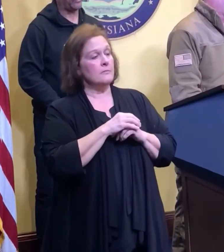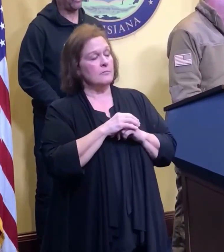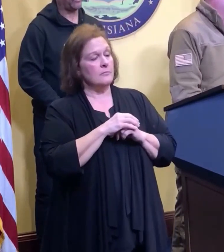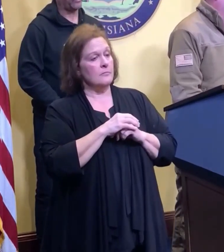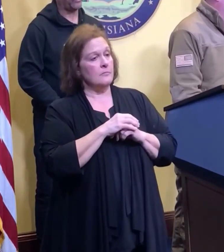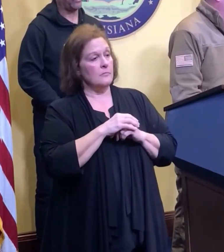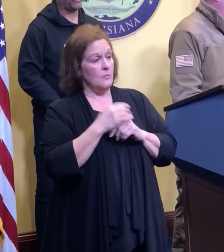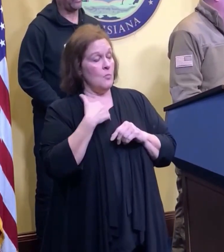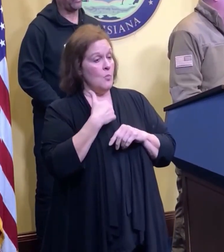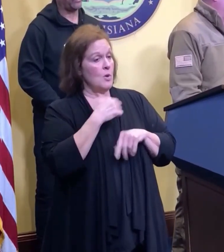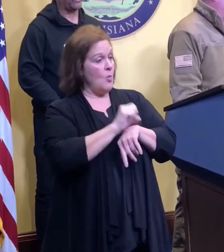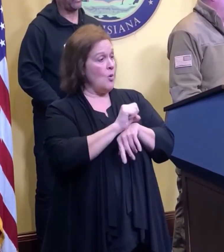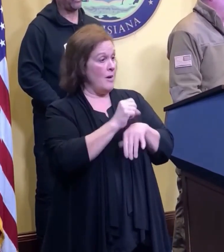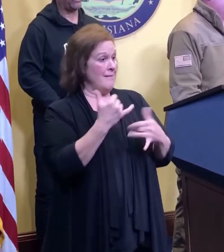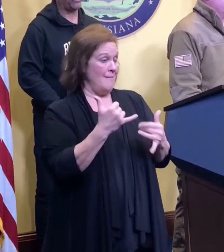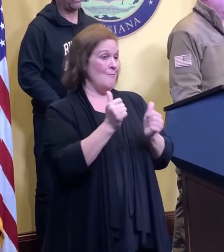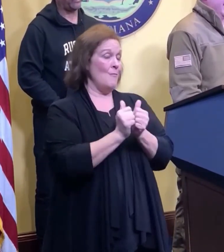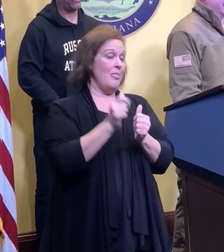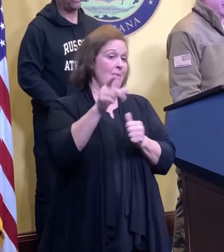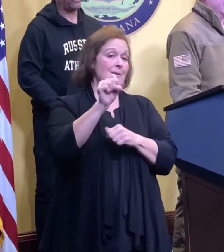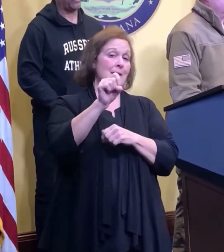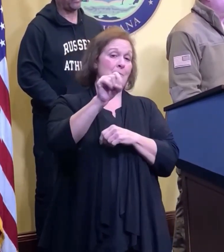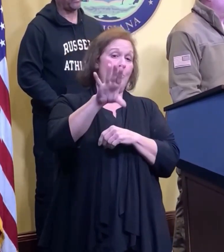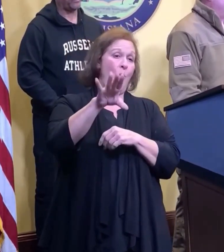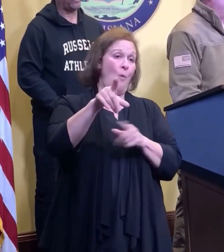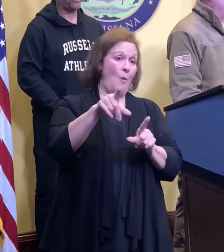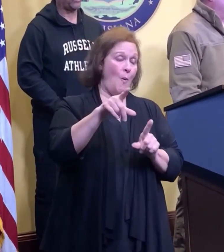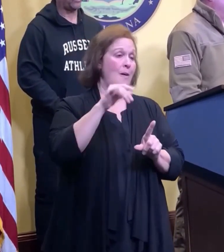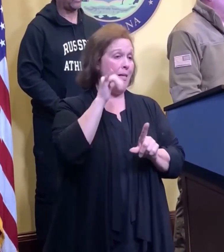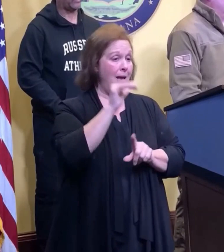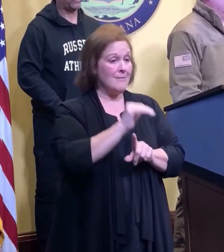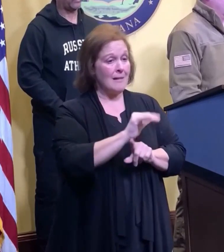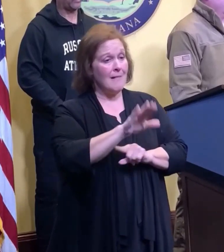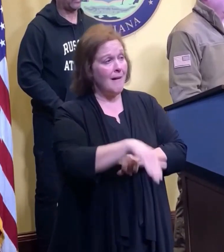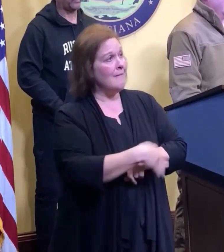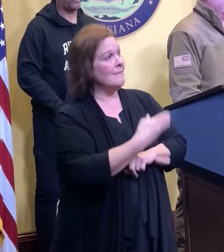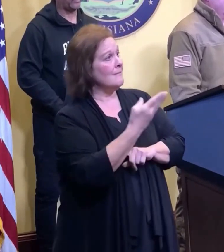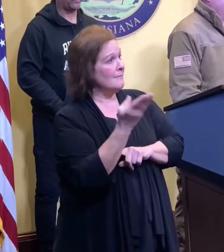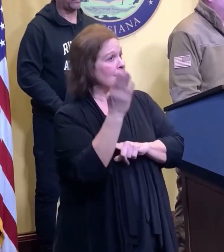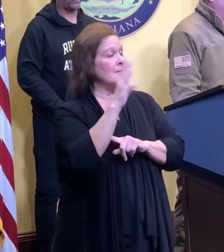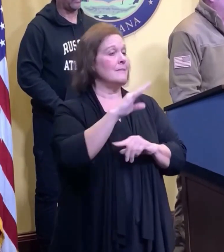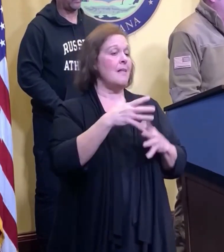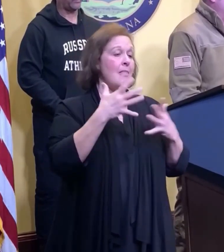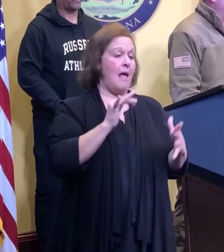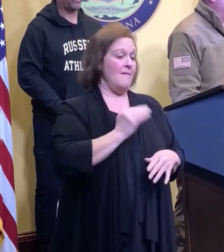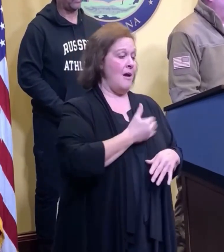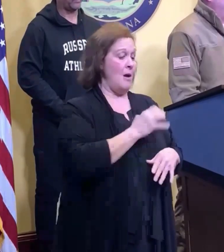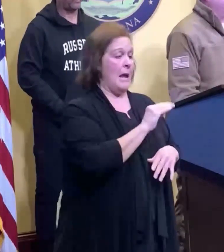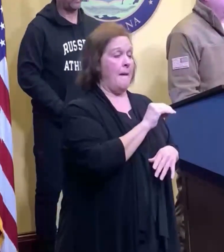obviously working with saint bernard parish last night into today a lot of ems surge unit capacity